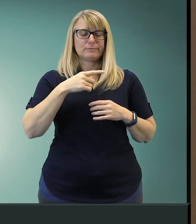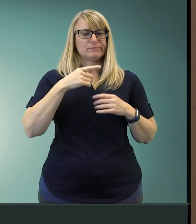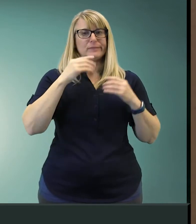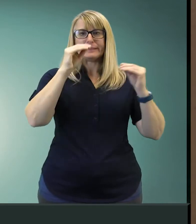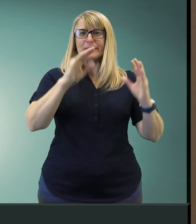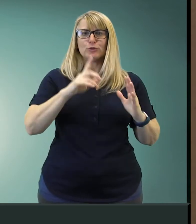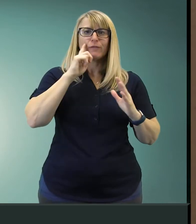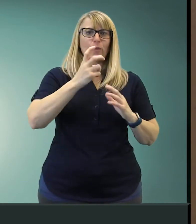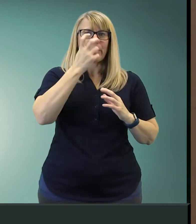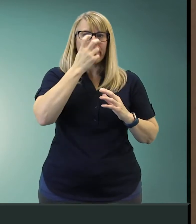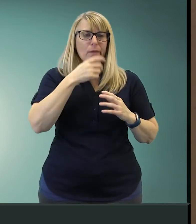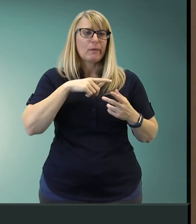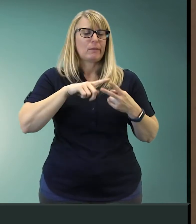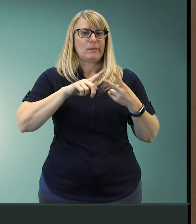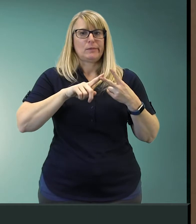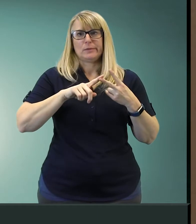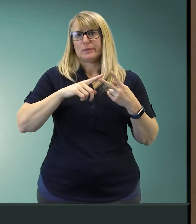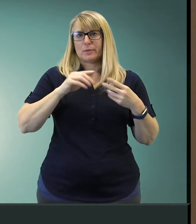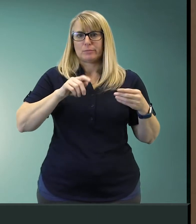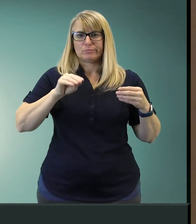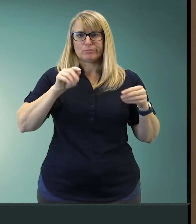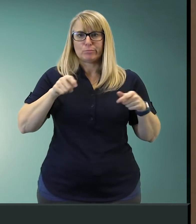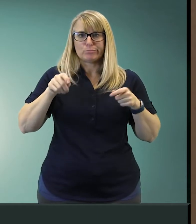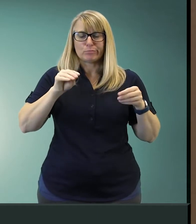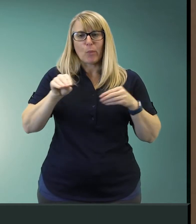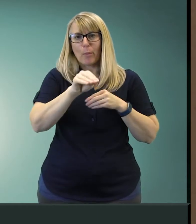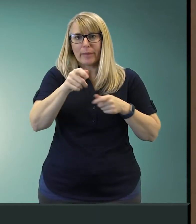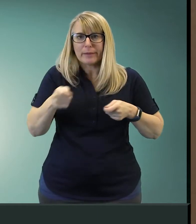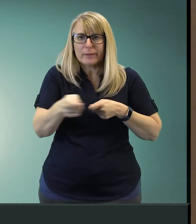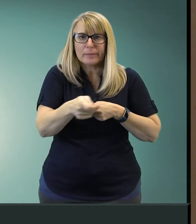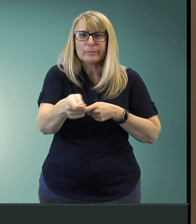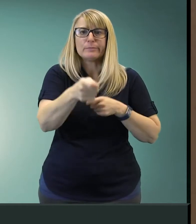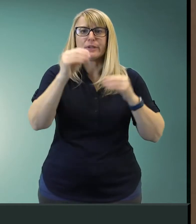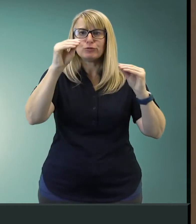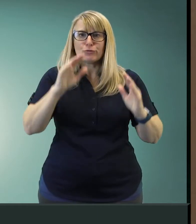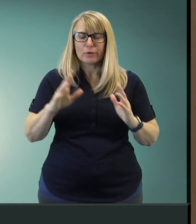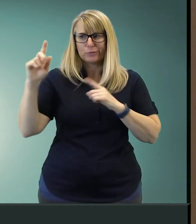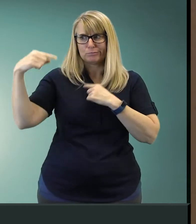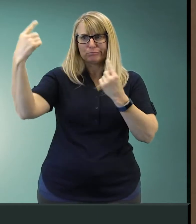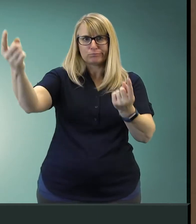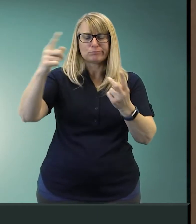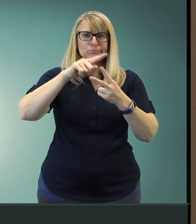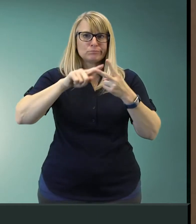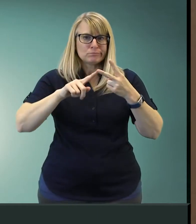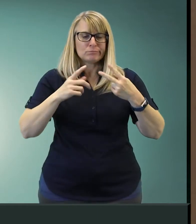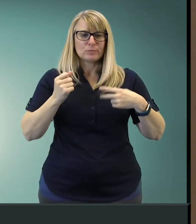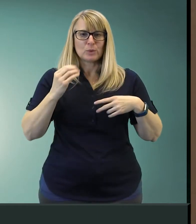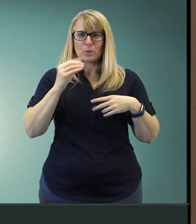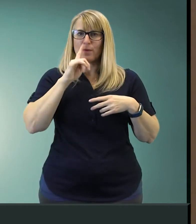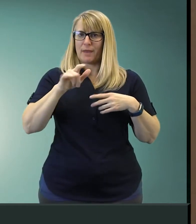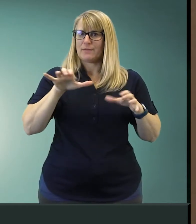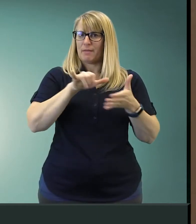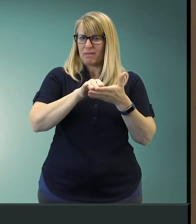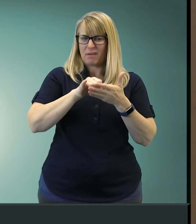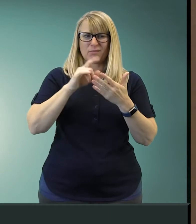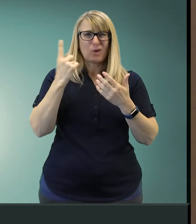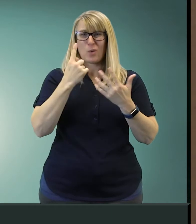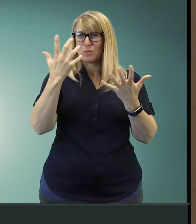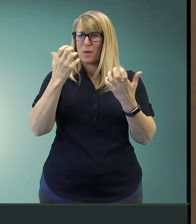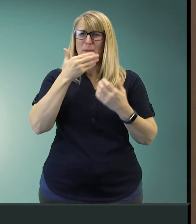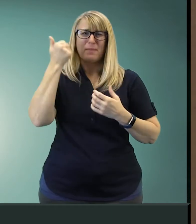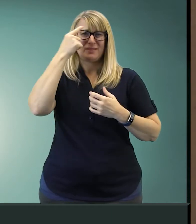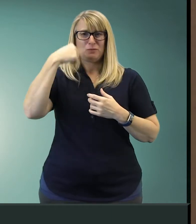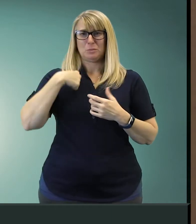and a mobility instructor, since I can remember. They've done that. They've always wanted the best for me.